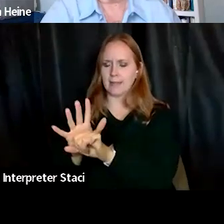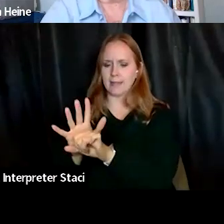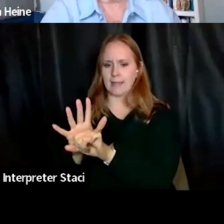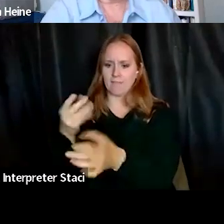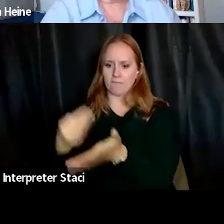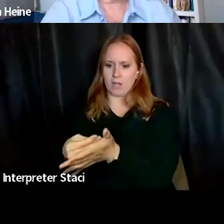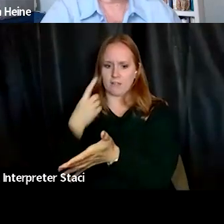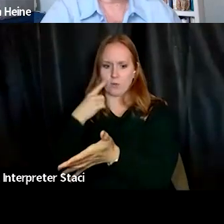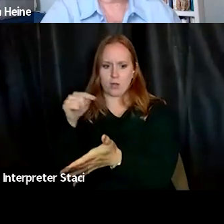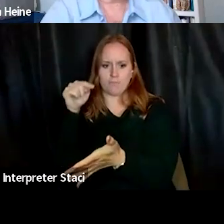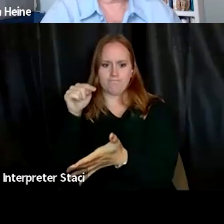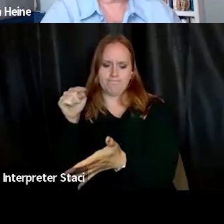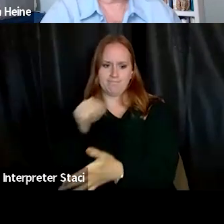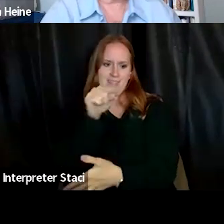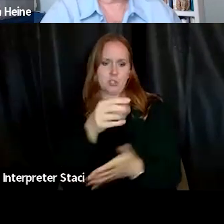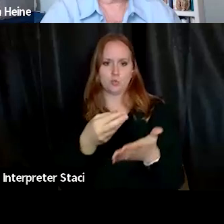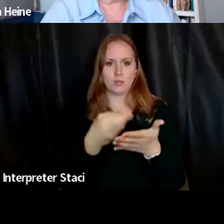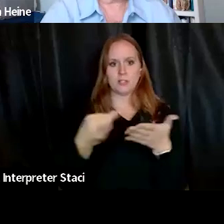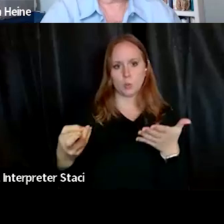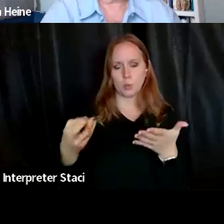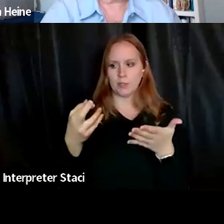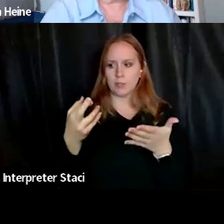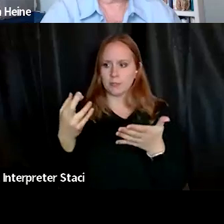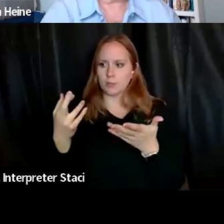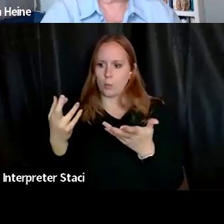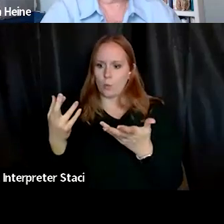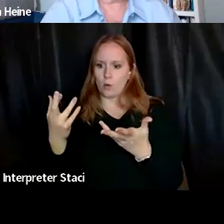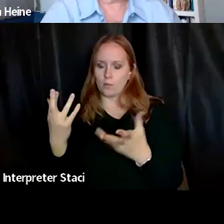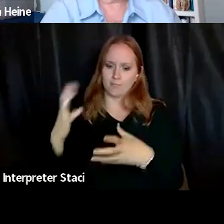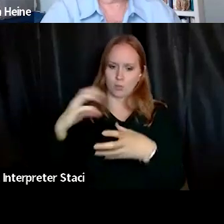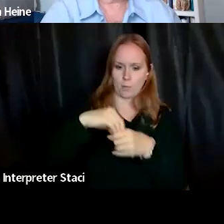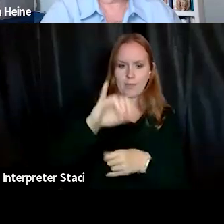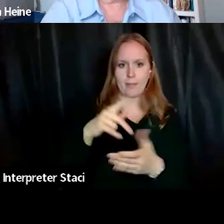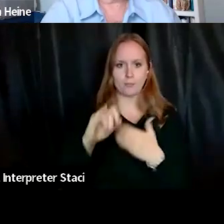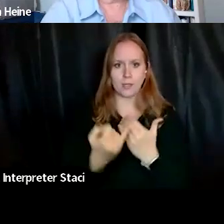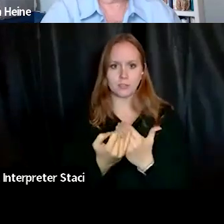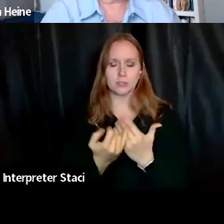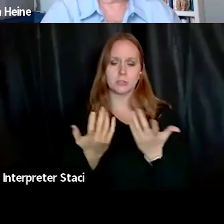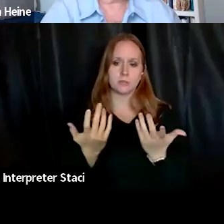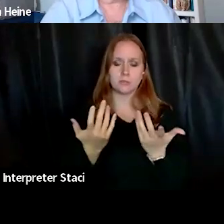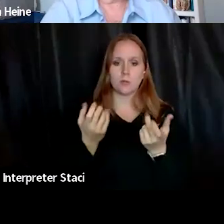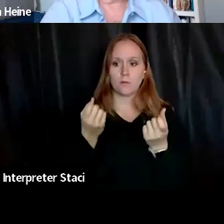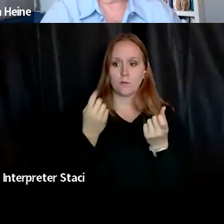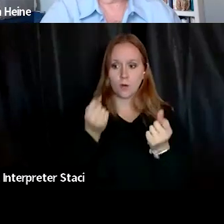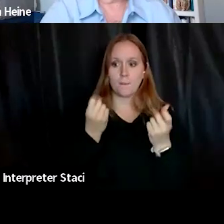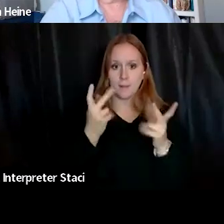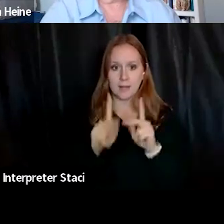to this resource or to this service or carve this out or make this part of our project. So I think for a lot of the people that are kind of asking questions